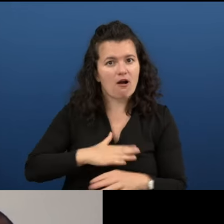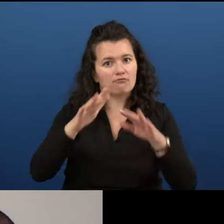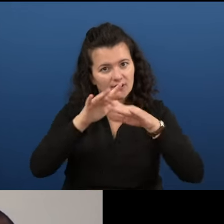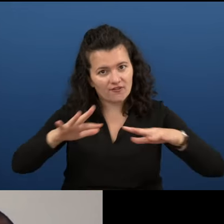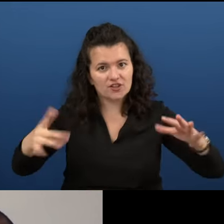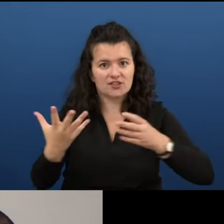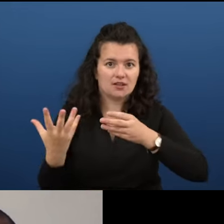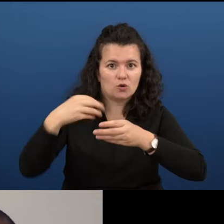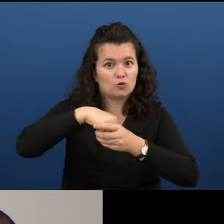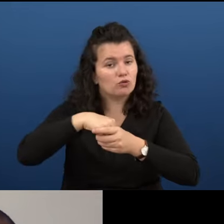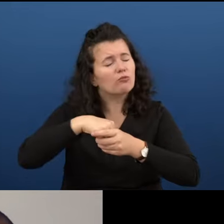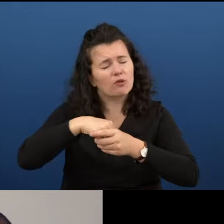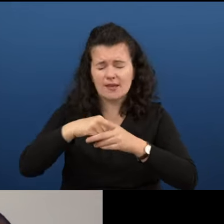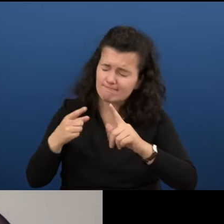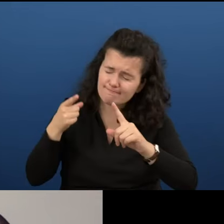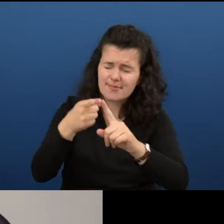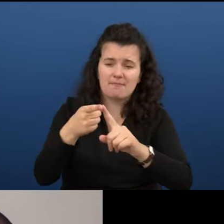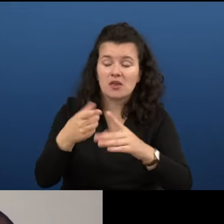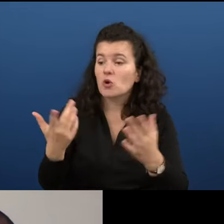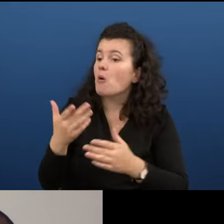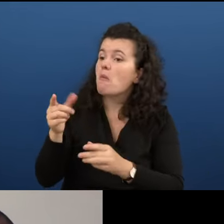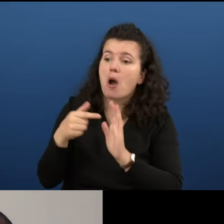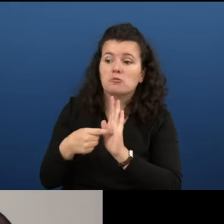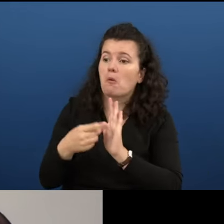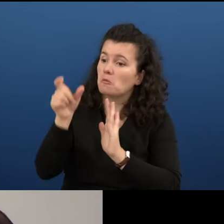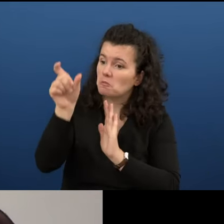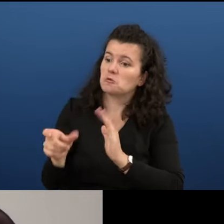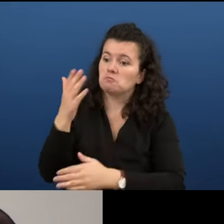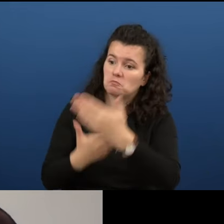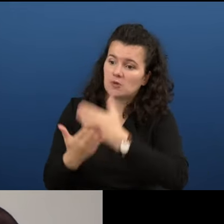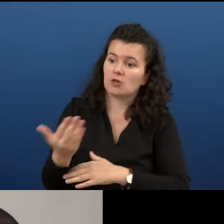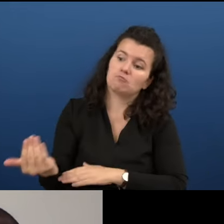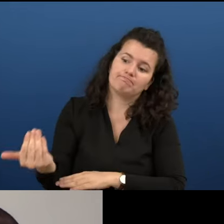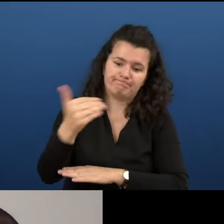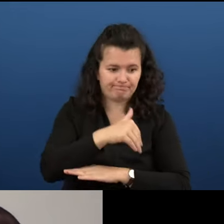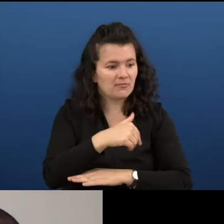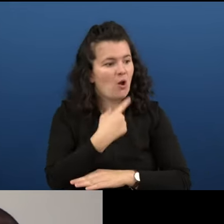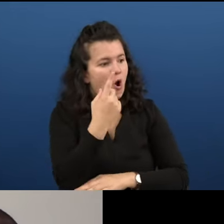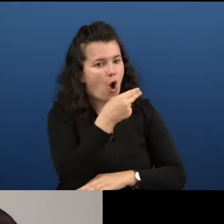is under cap, come and spend the day, you know, hotels, they will see they will test